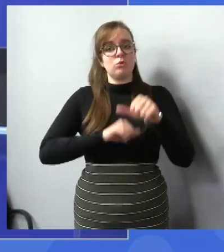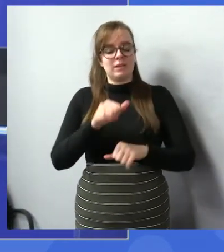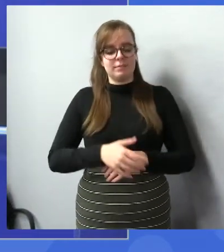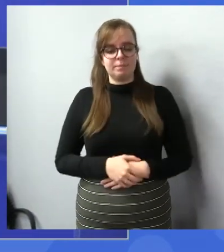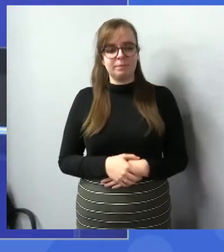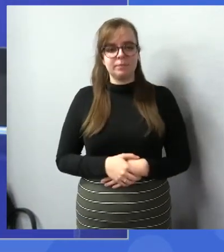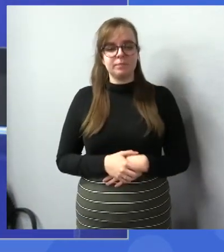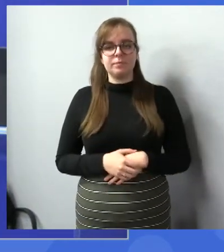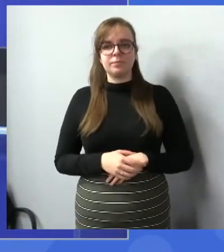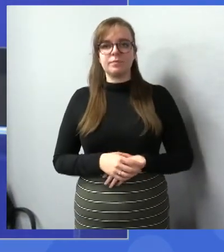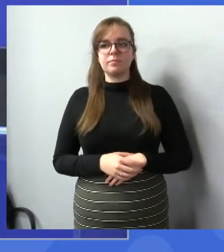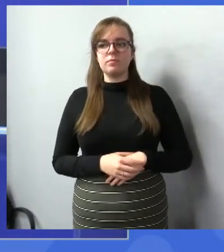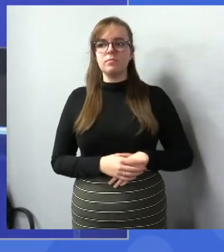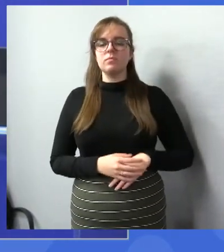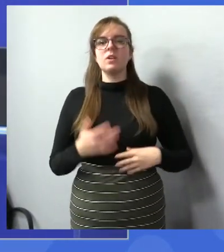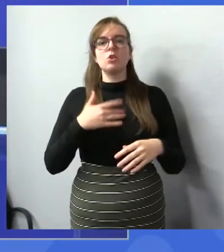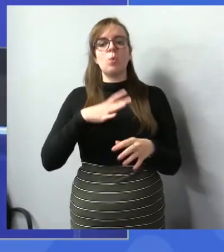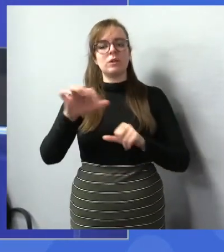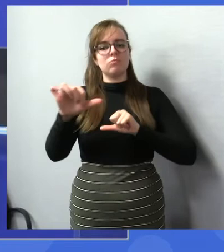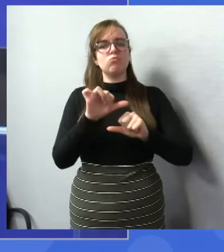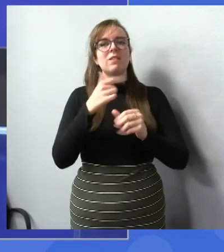gonna spend very much time now I just want to explain the I mentioned